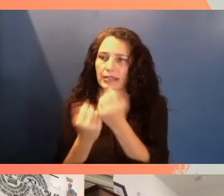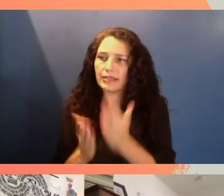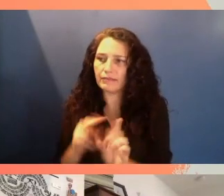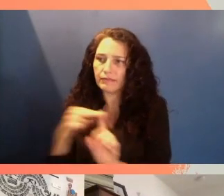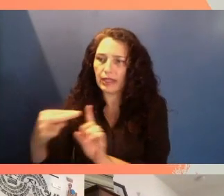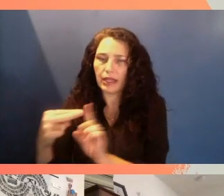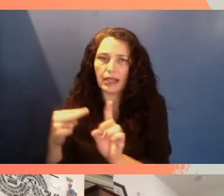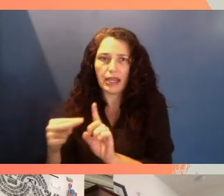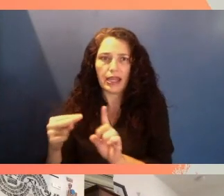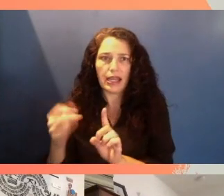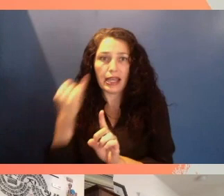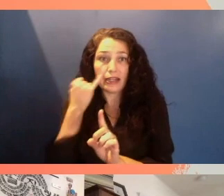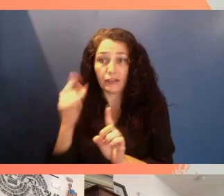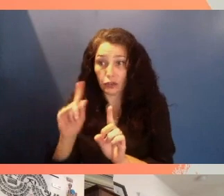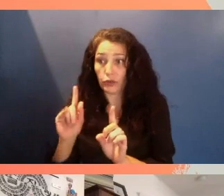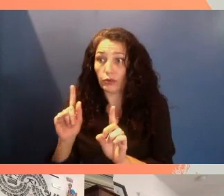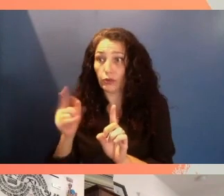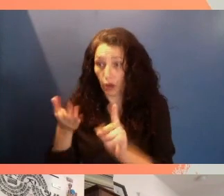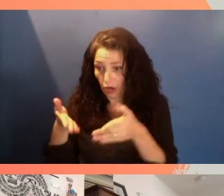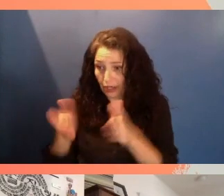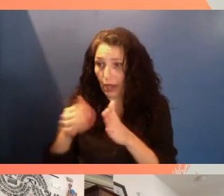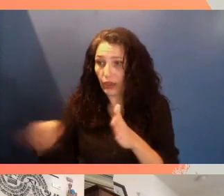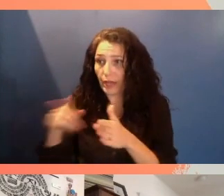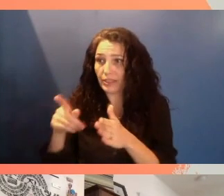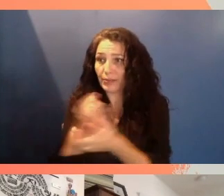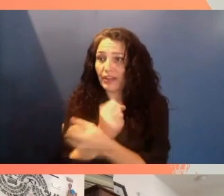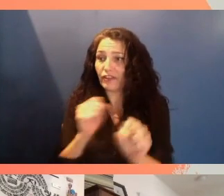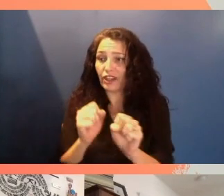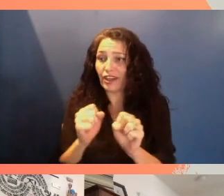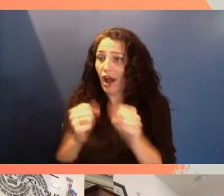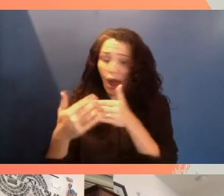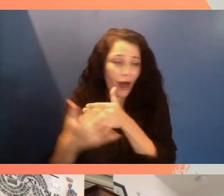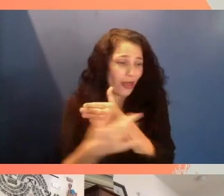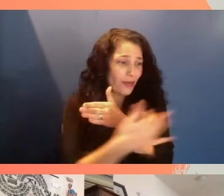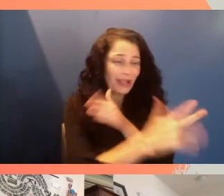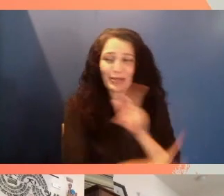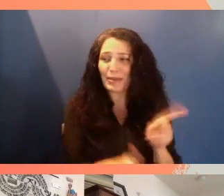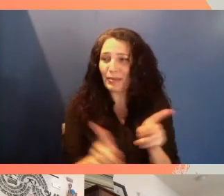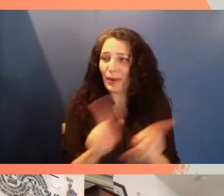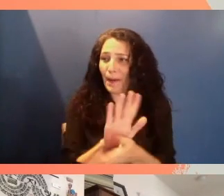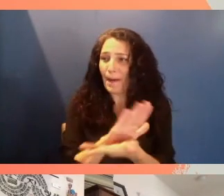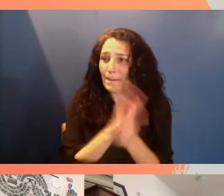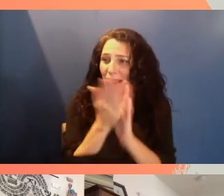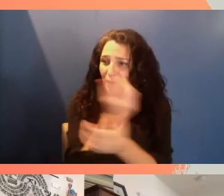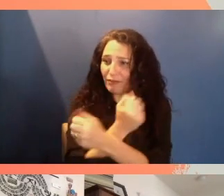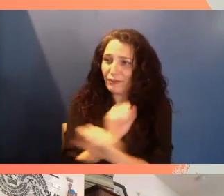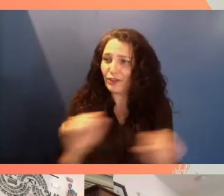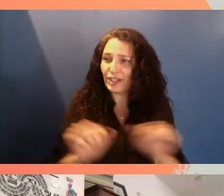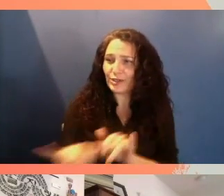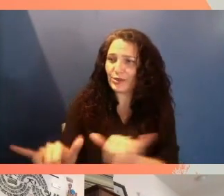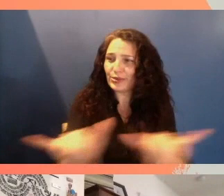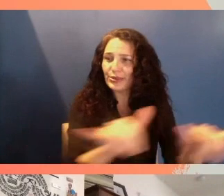everybody else by default gets free as well. And so for me, that was just so different